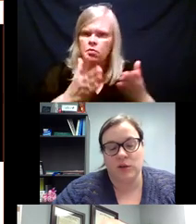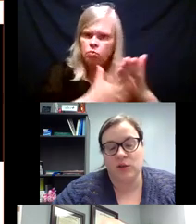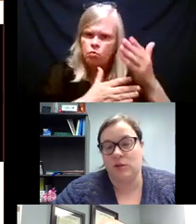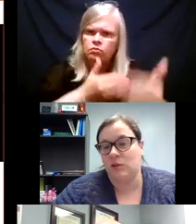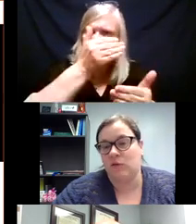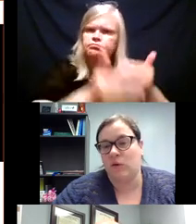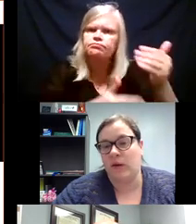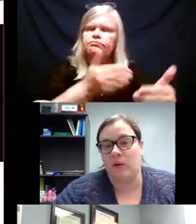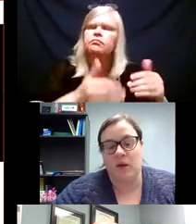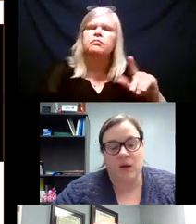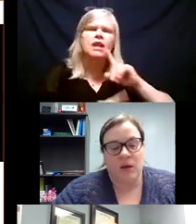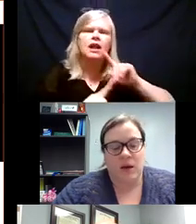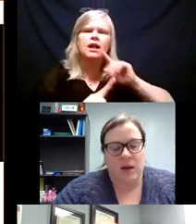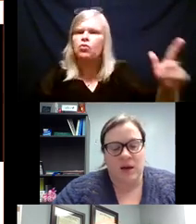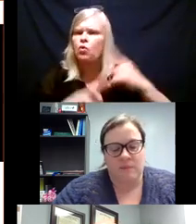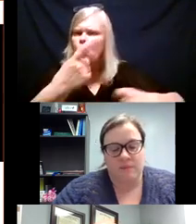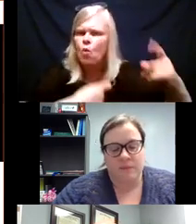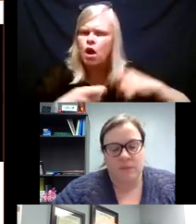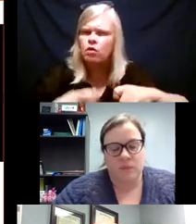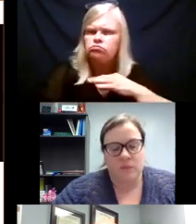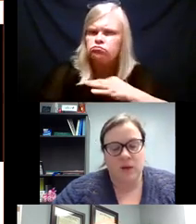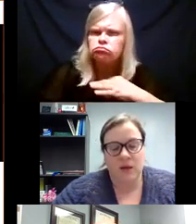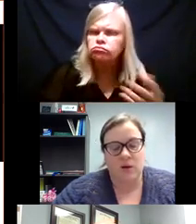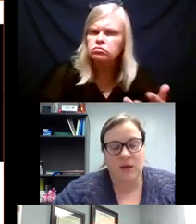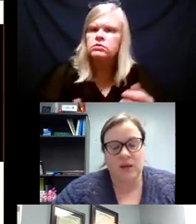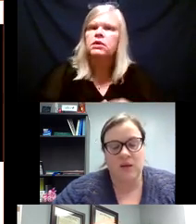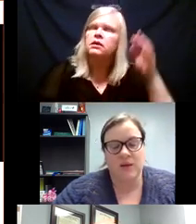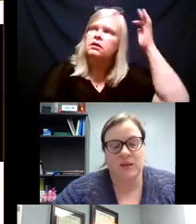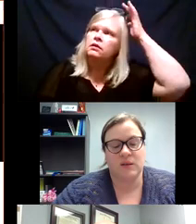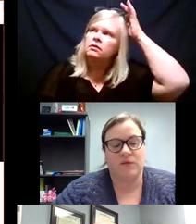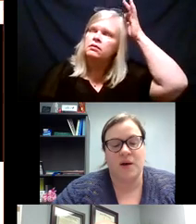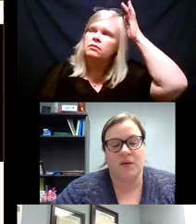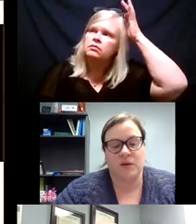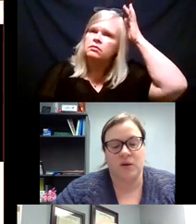QUESTIONS FOR THEM. ANYTHING THAT DOESN'T FALL UNDER